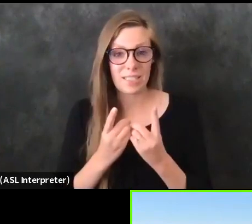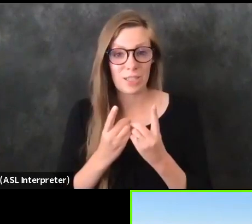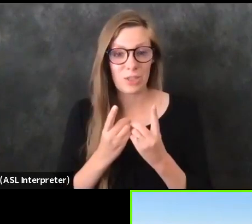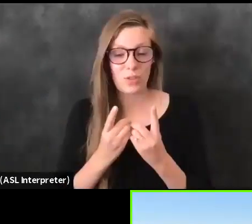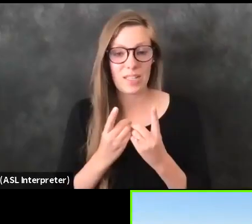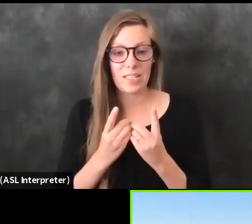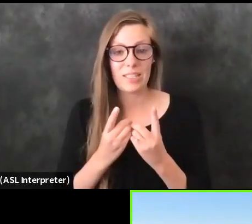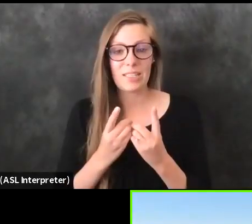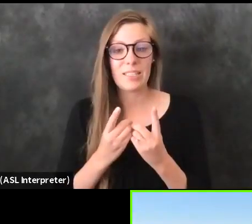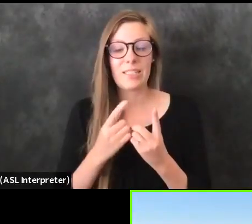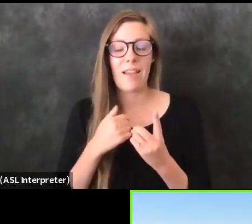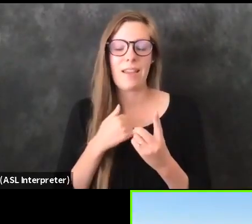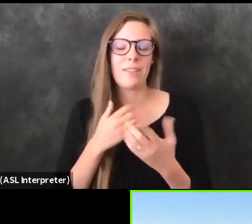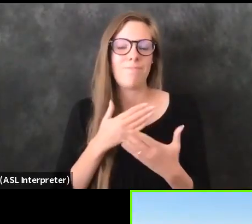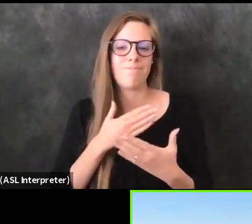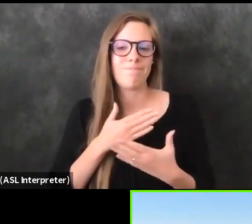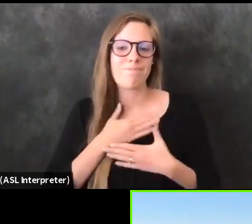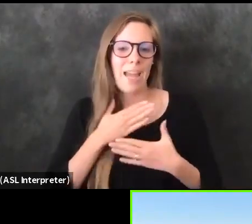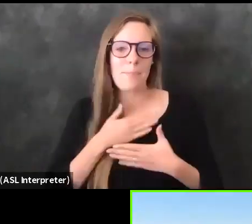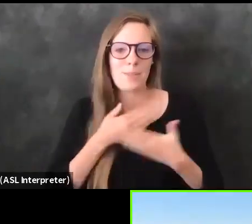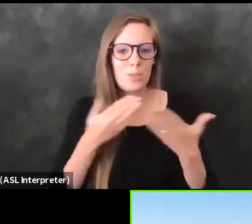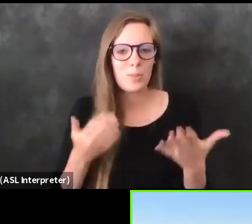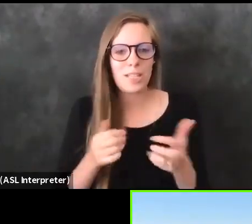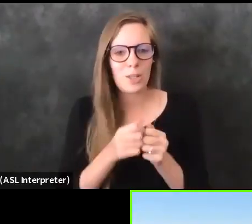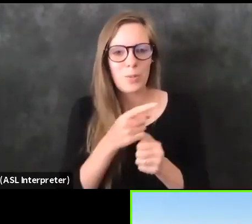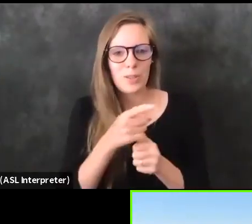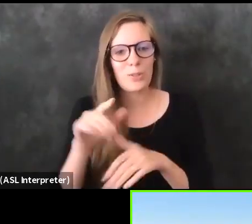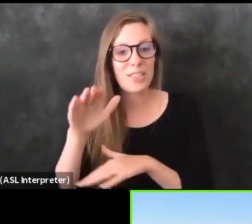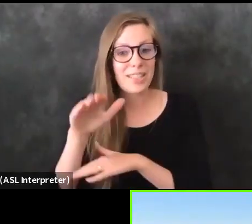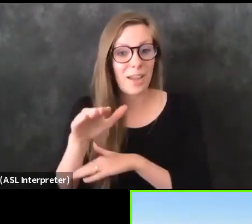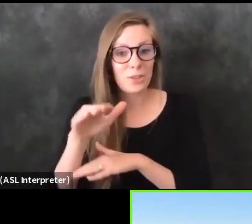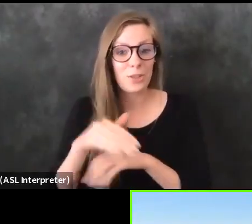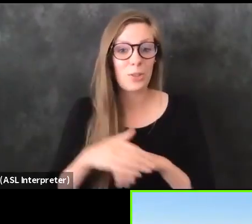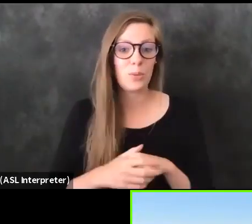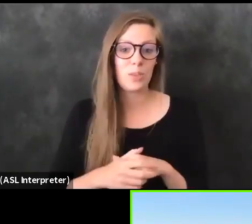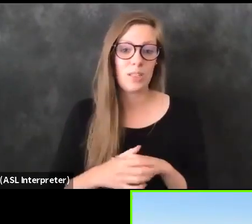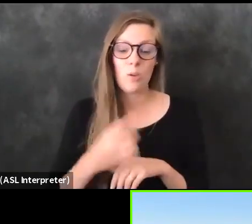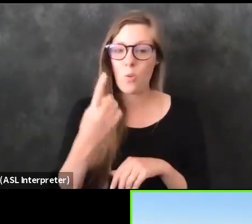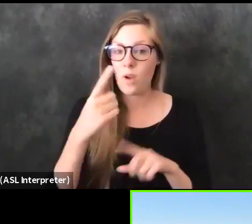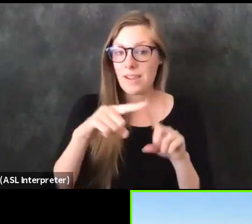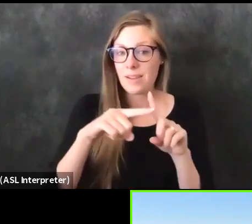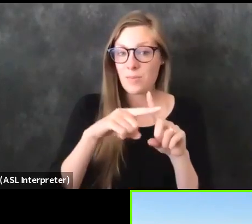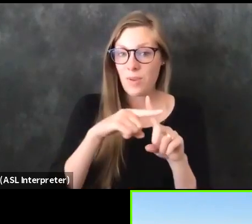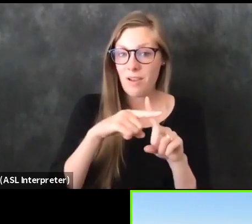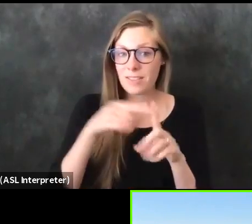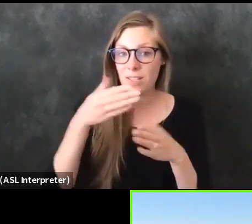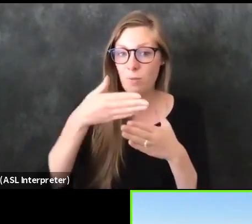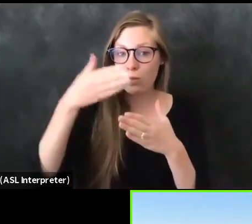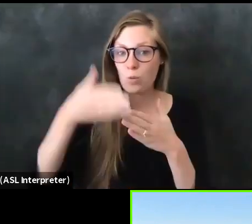delighted to be here with you this afternoon. One positive byproduct of our vaccination